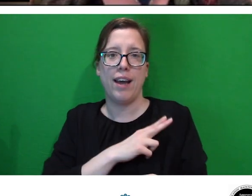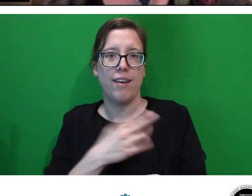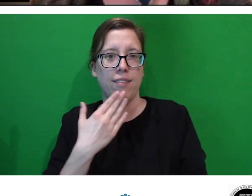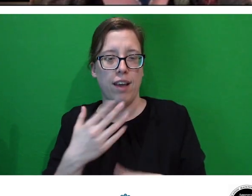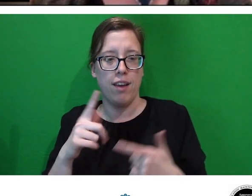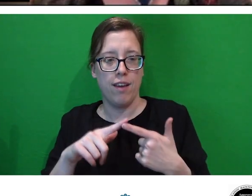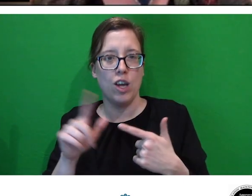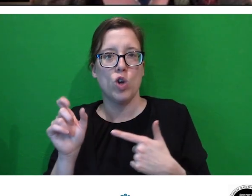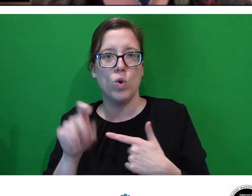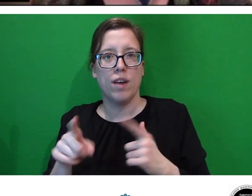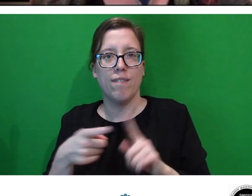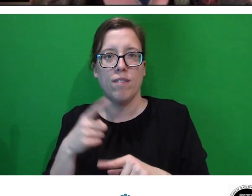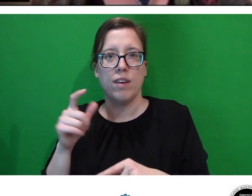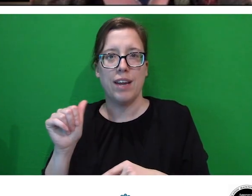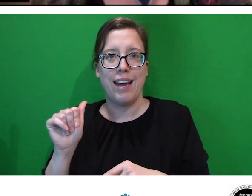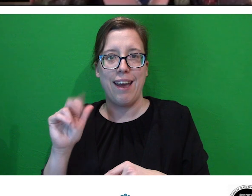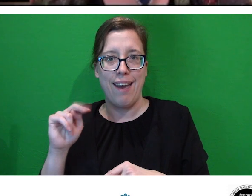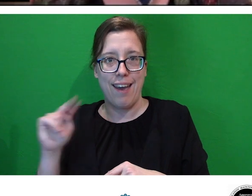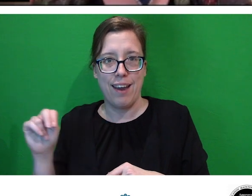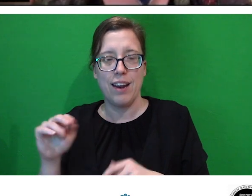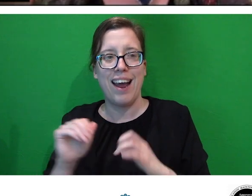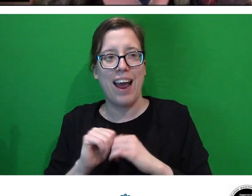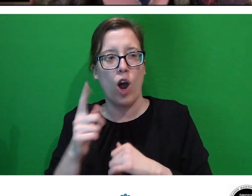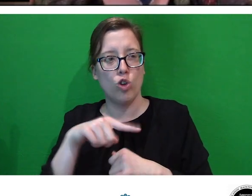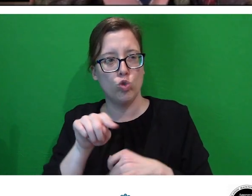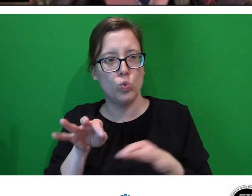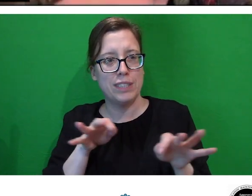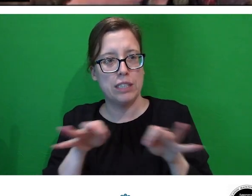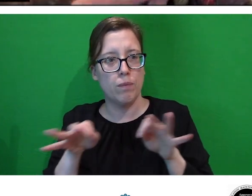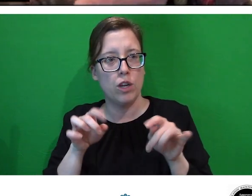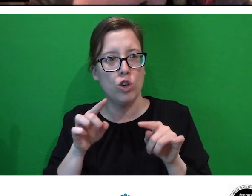think that contributes to distortion. I think it helps to clarify it.